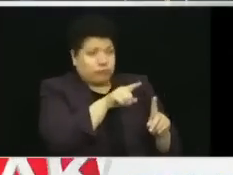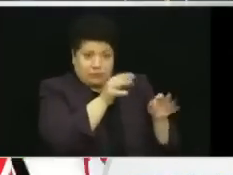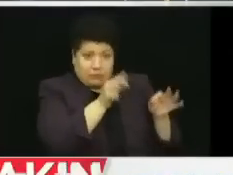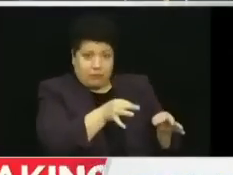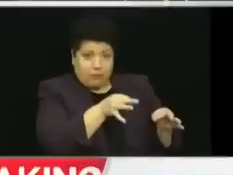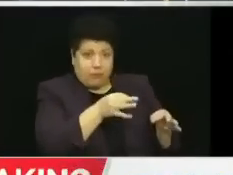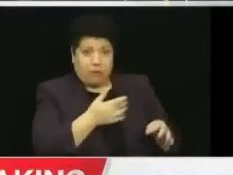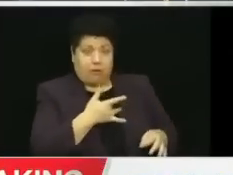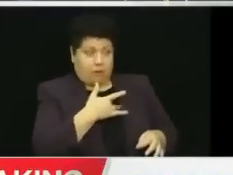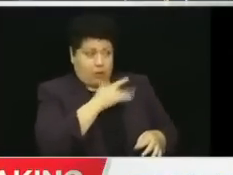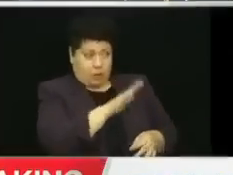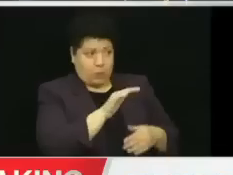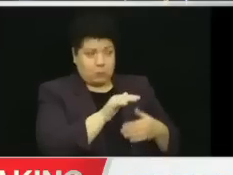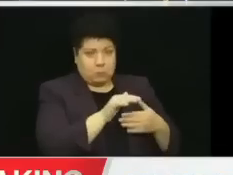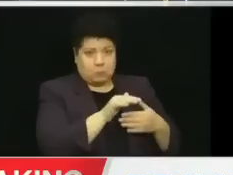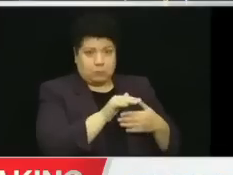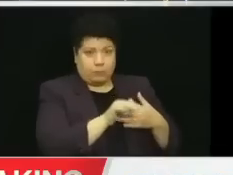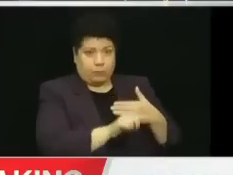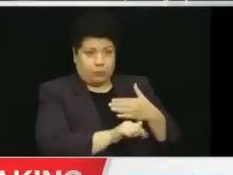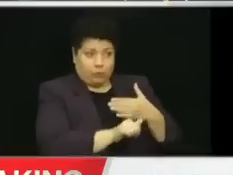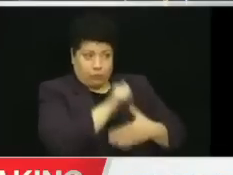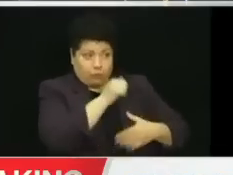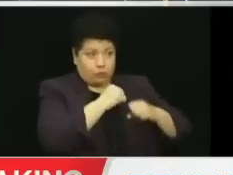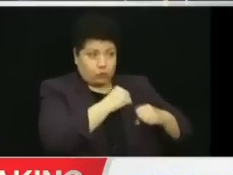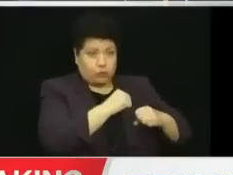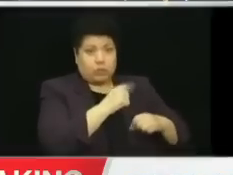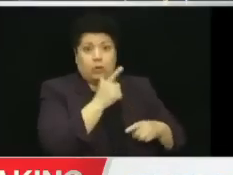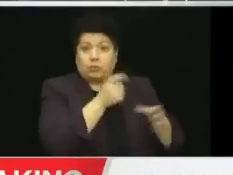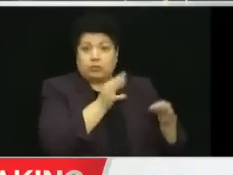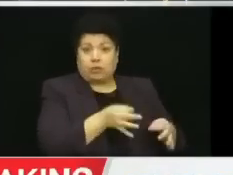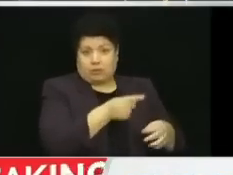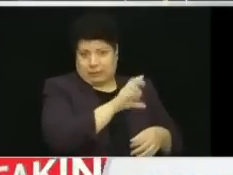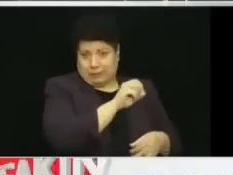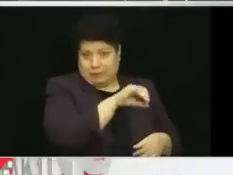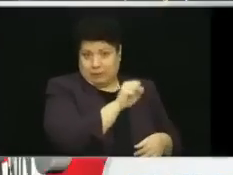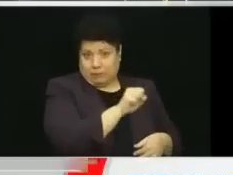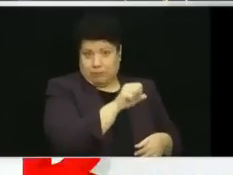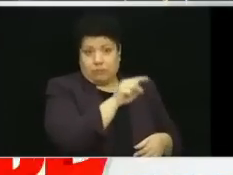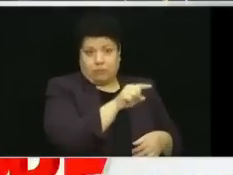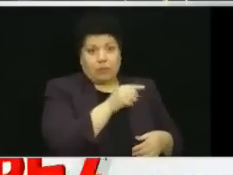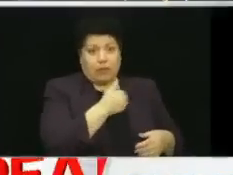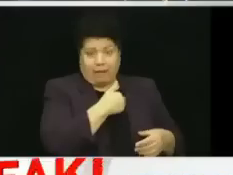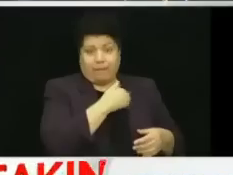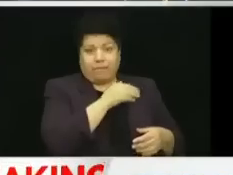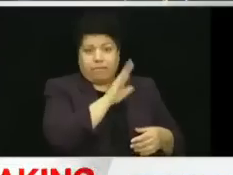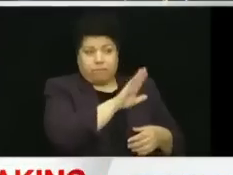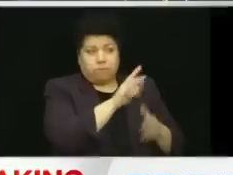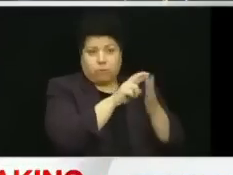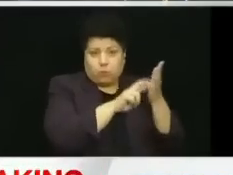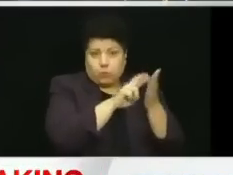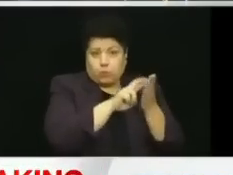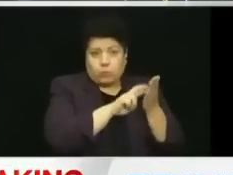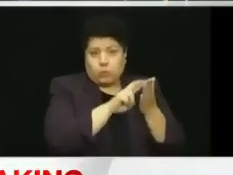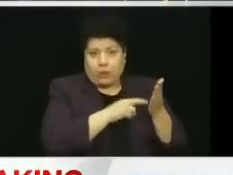COUNCIL, CABINET AND PRIME MINISTER MAKING THE DETERMINATION. SO THE CONTEXT WITHIN WHICH WE